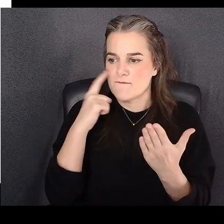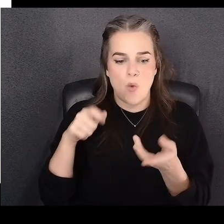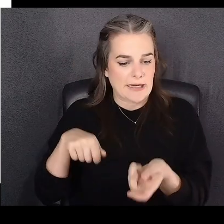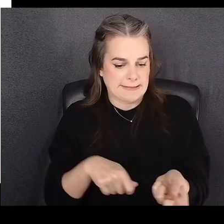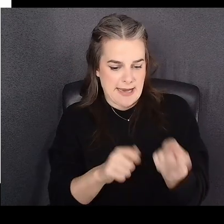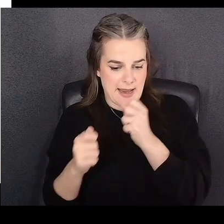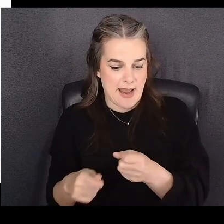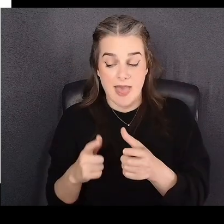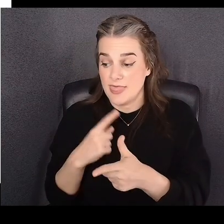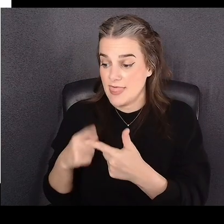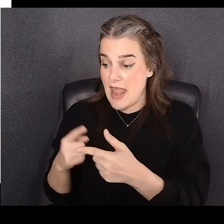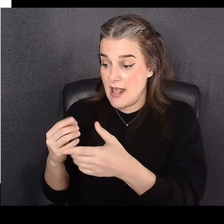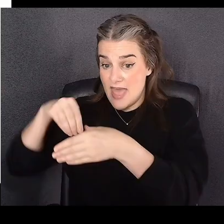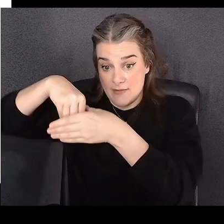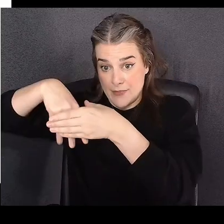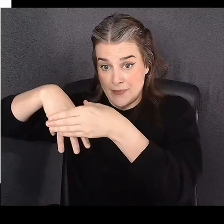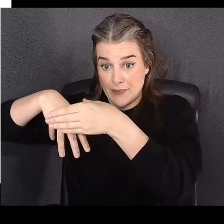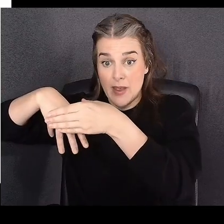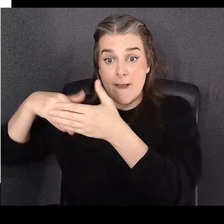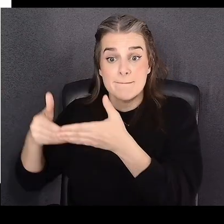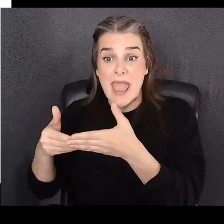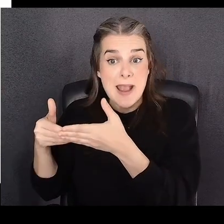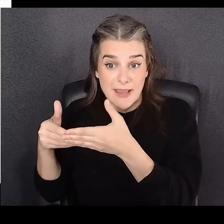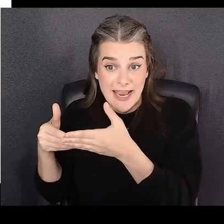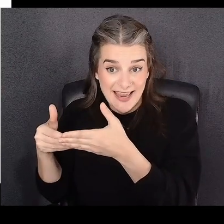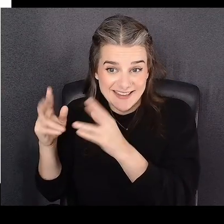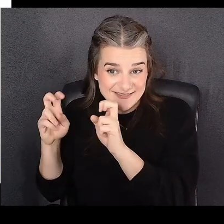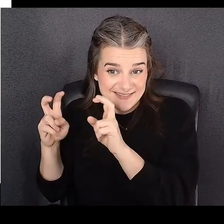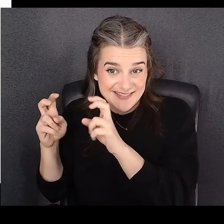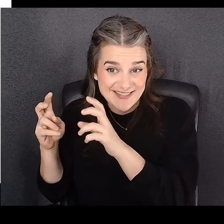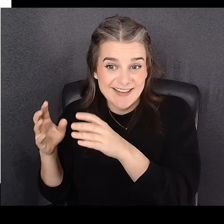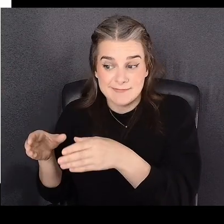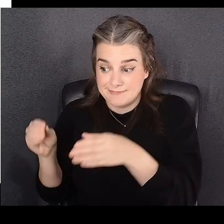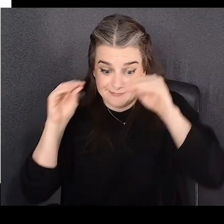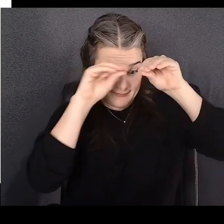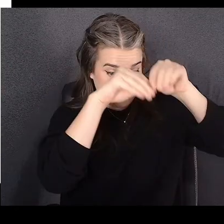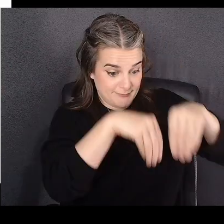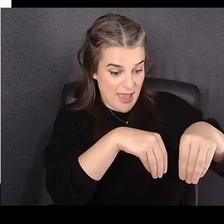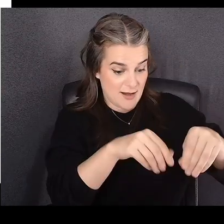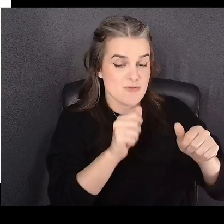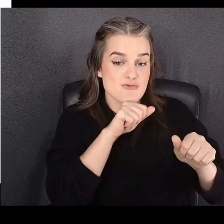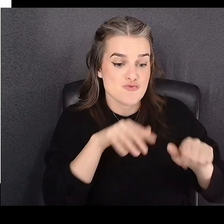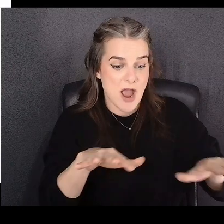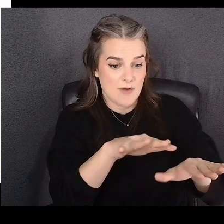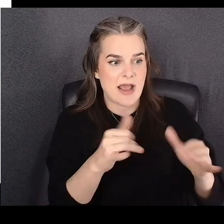and watching that grow. And the best part of that is, OK, now we have herbs and tomatoes and peppers.